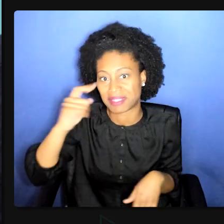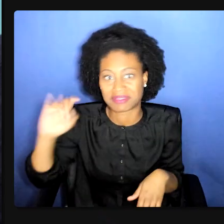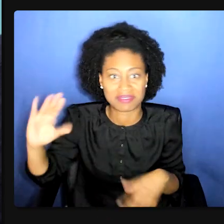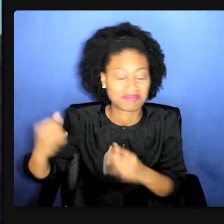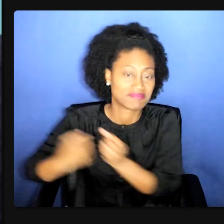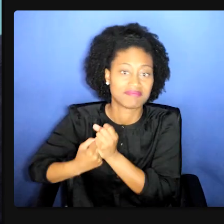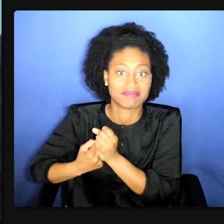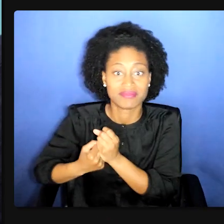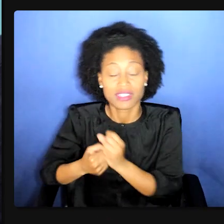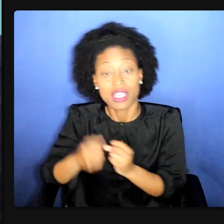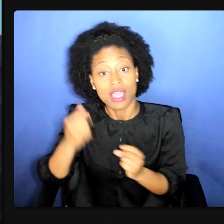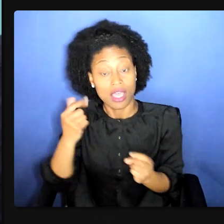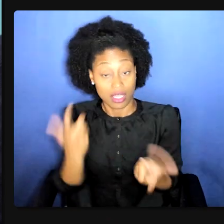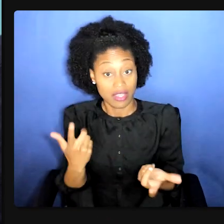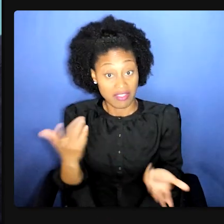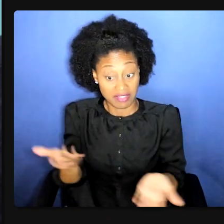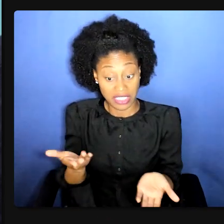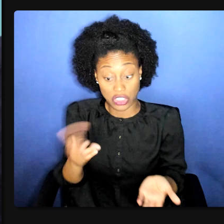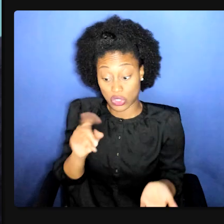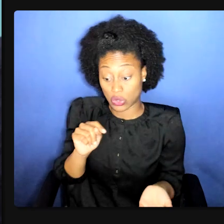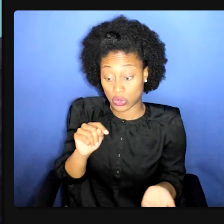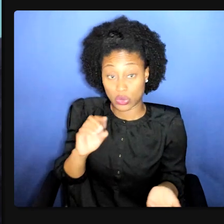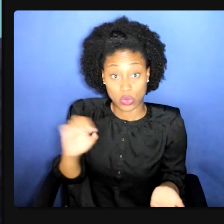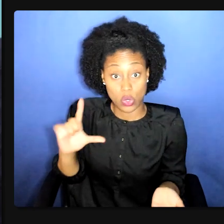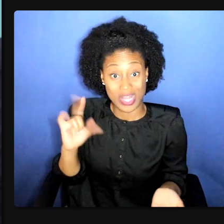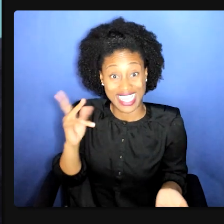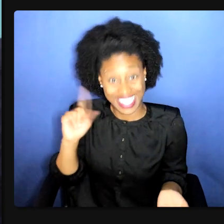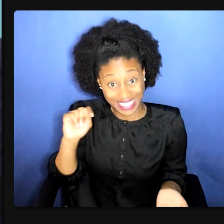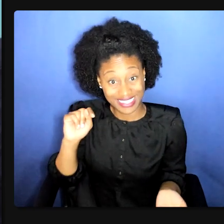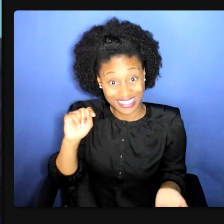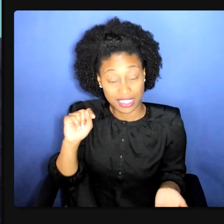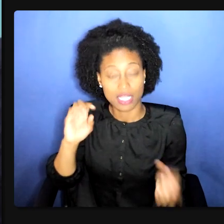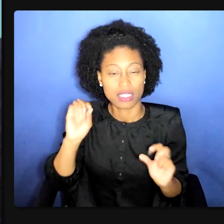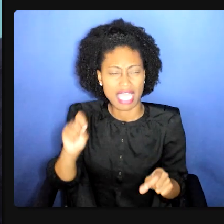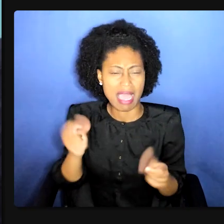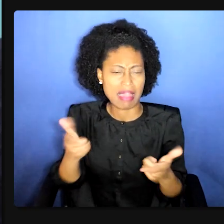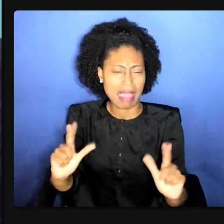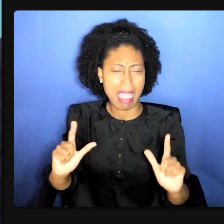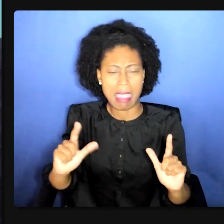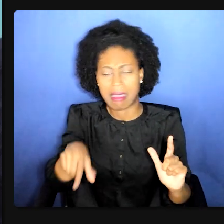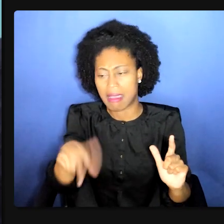we as sort of the toolkit can can start paying you know letting letting these other uh these